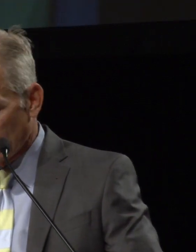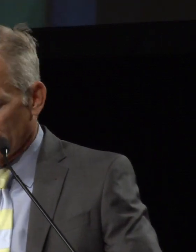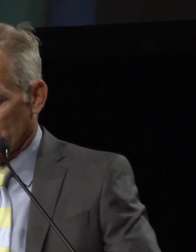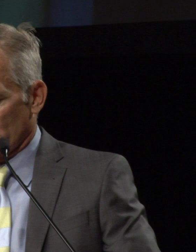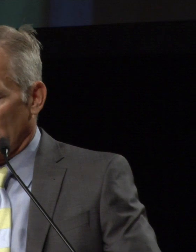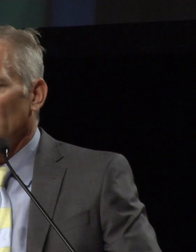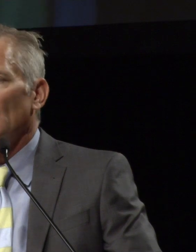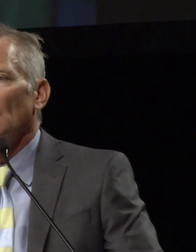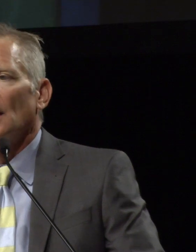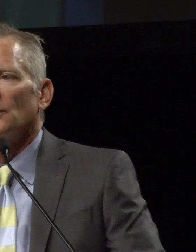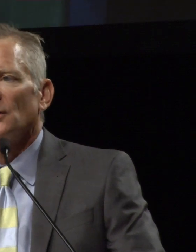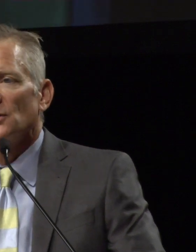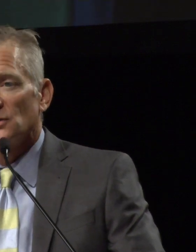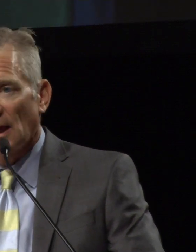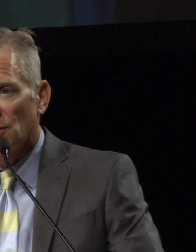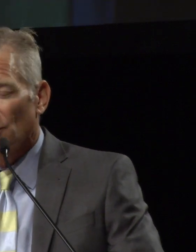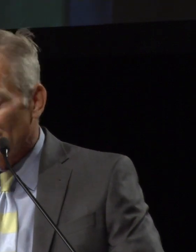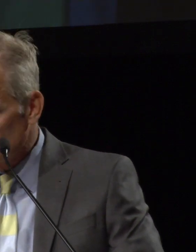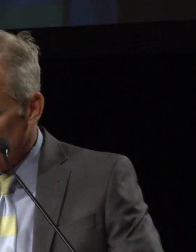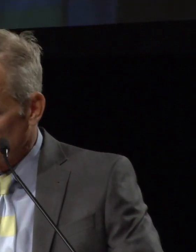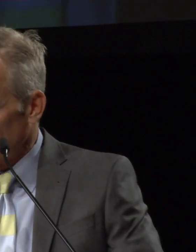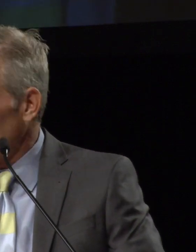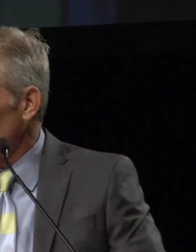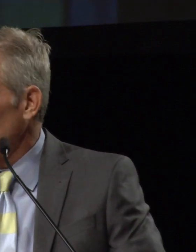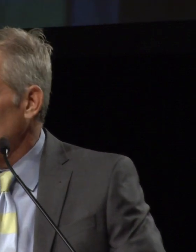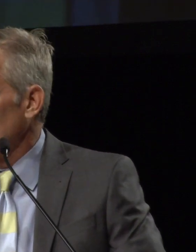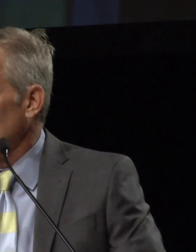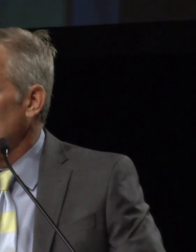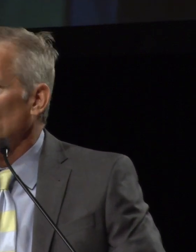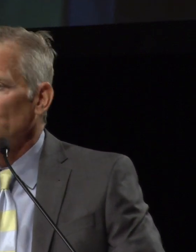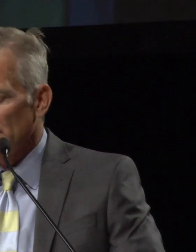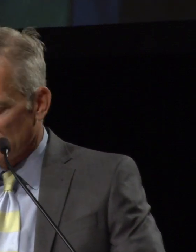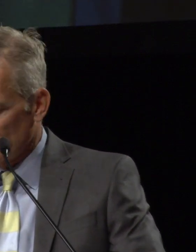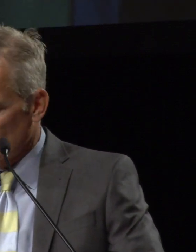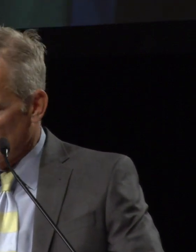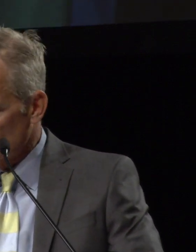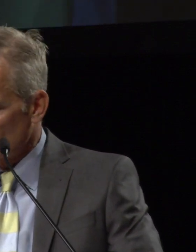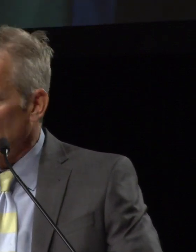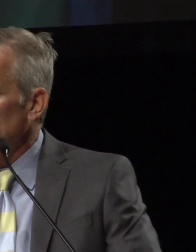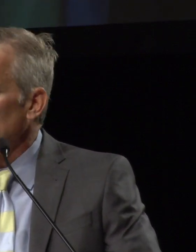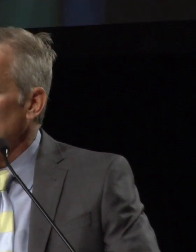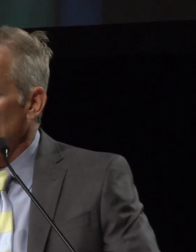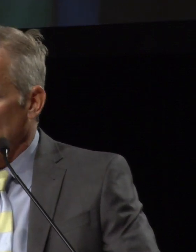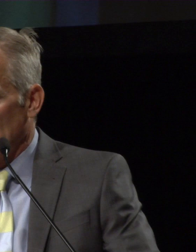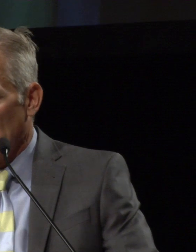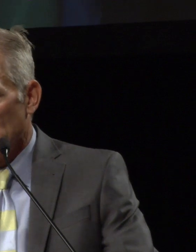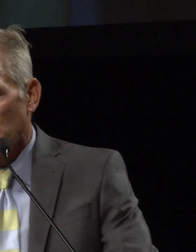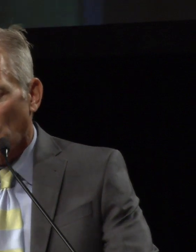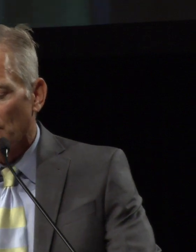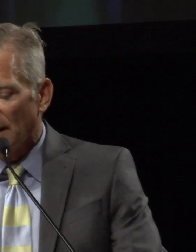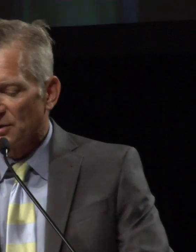RELATIVE STRENGTH SUCH AS TENURE REASONABLENESS, PRE-TENURE MENTORING, DEPARTMENTAL